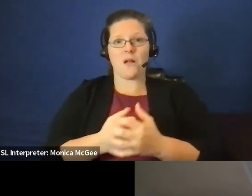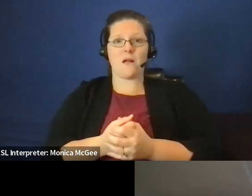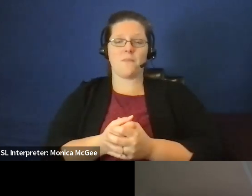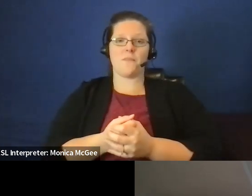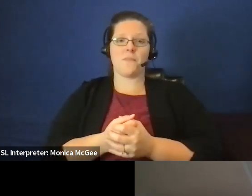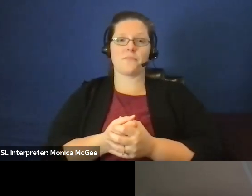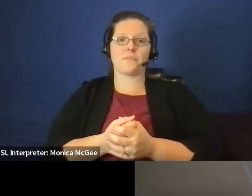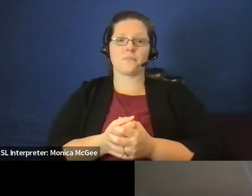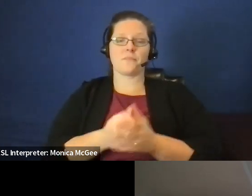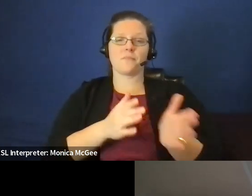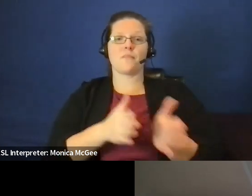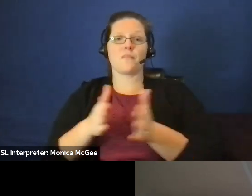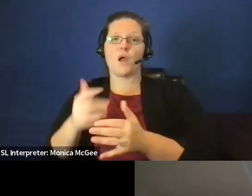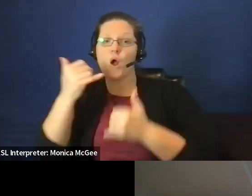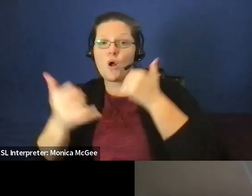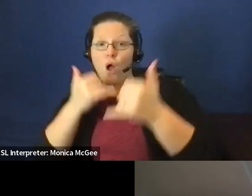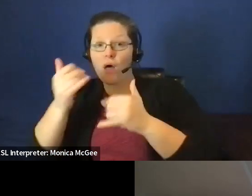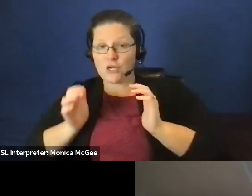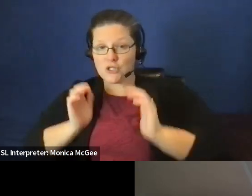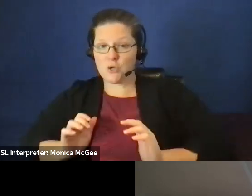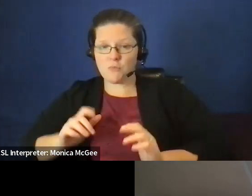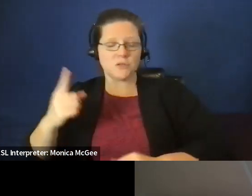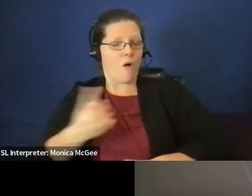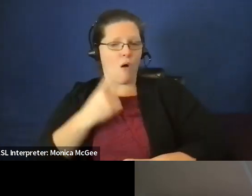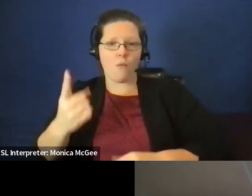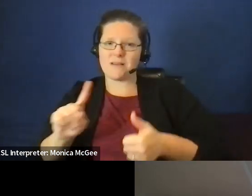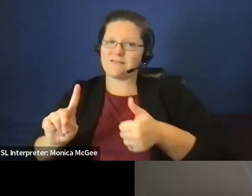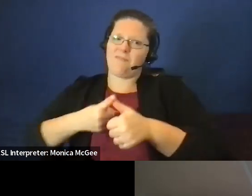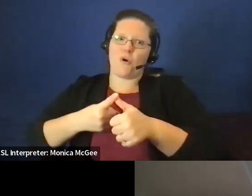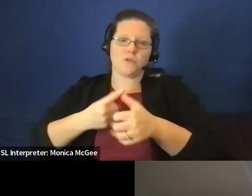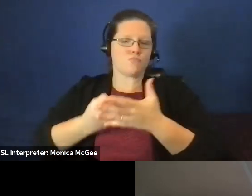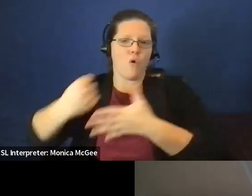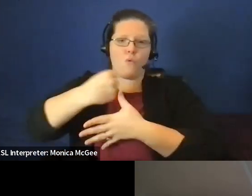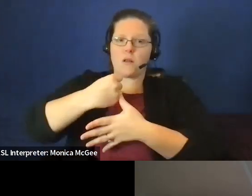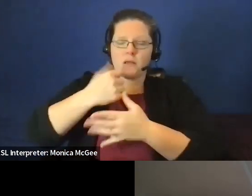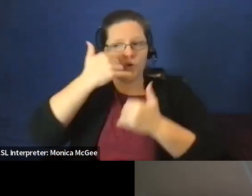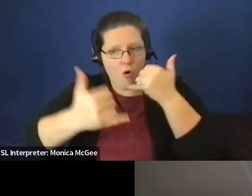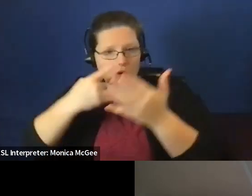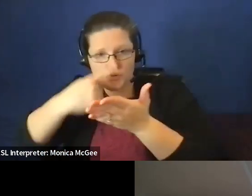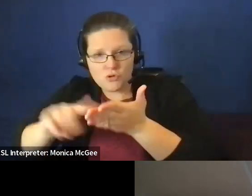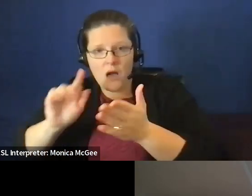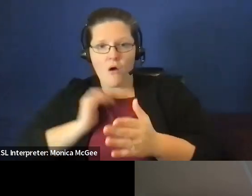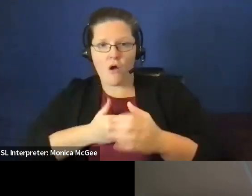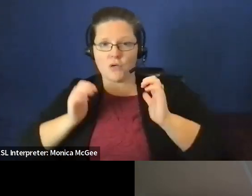working 14-hour days. So we have to kind of pull that together. Calling